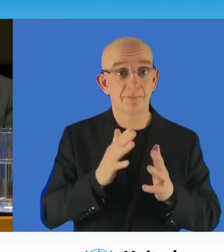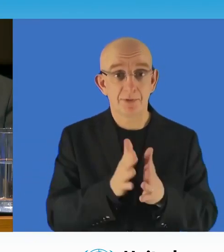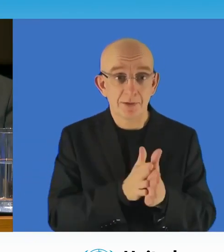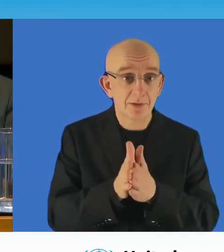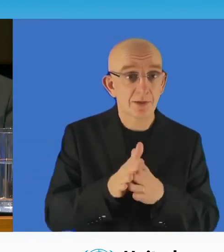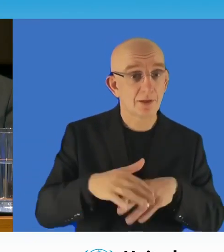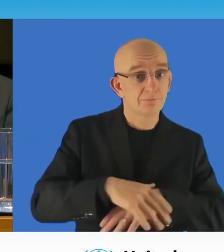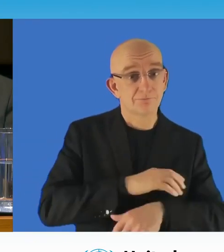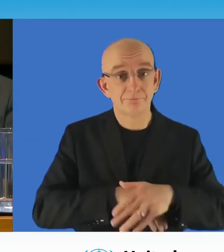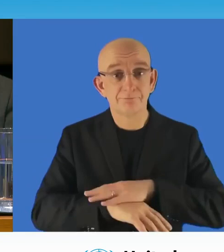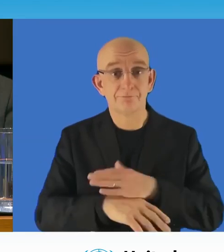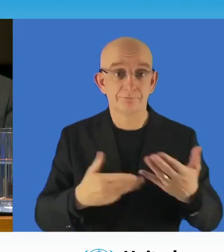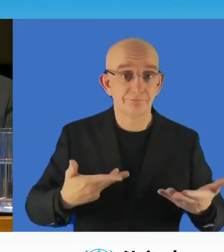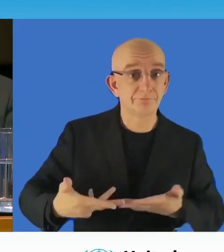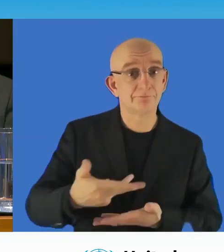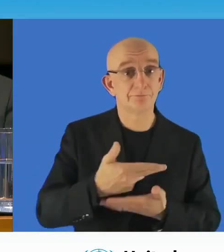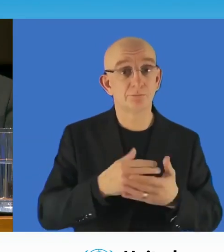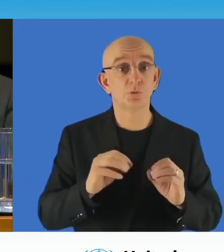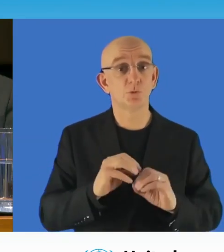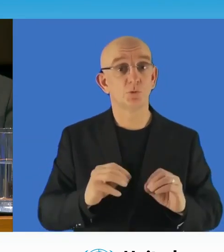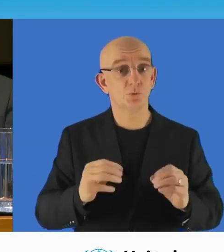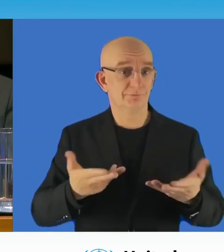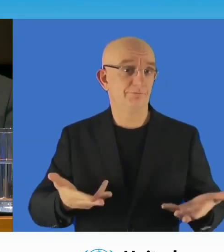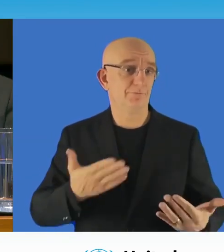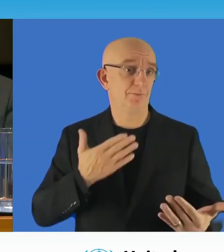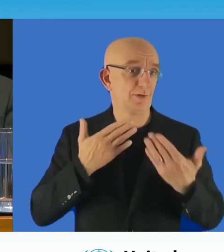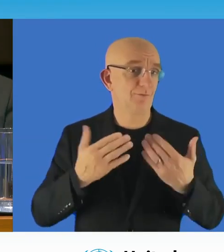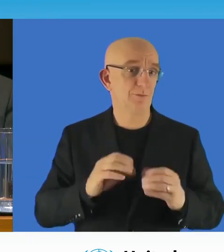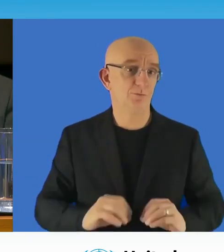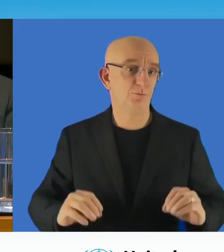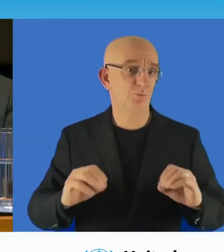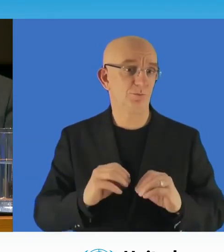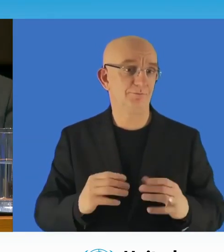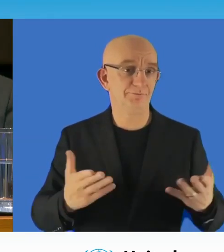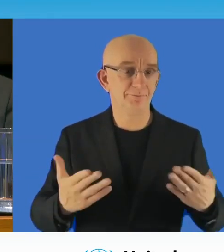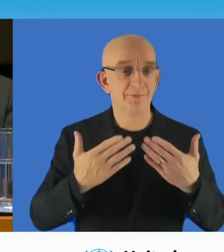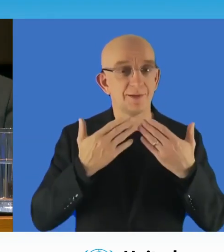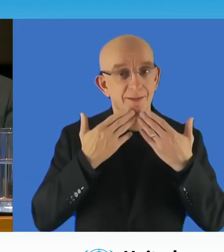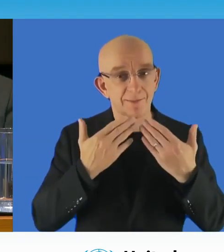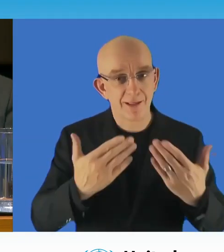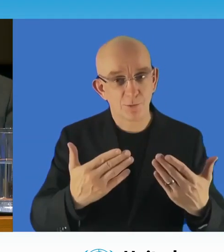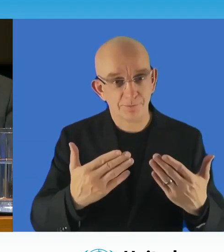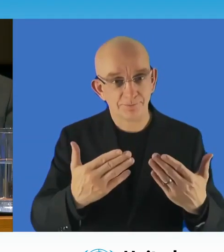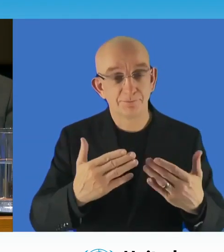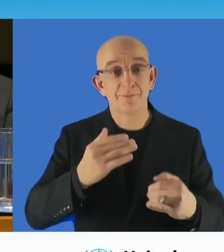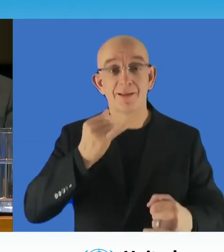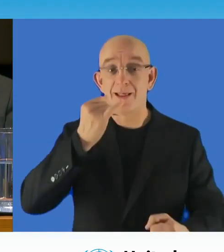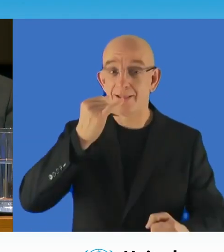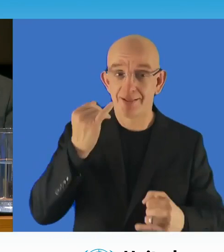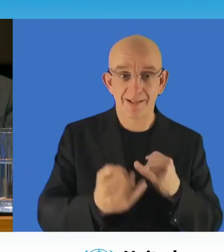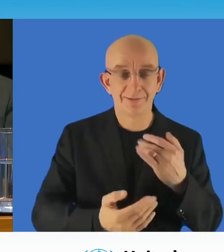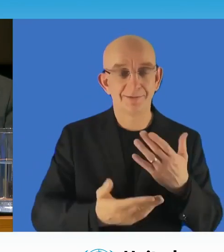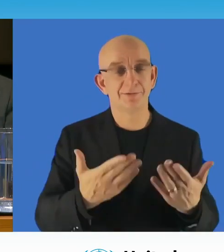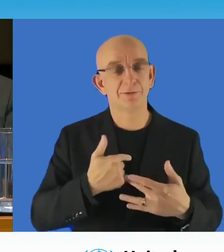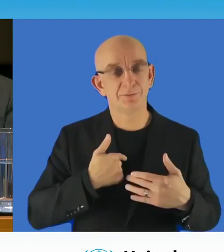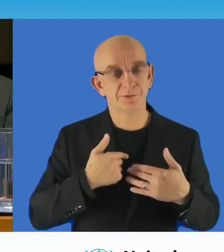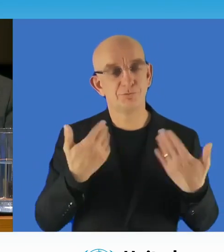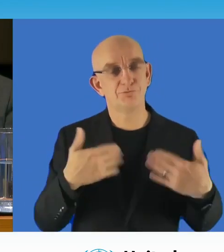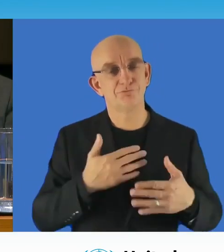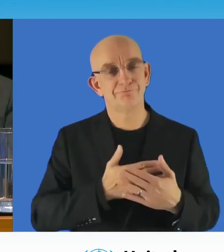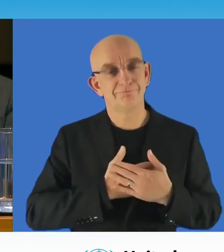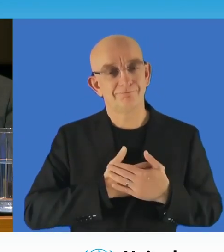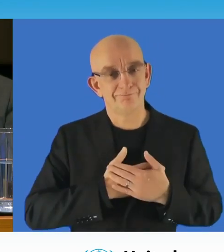this conference would not be the same I thank you finally it has been an honor for Tunisia to serve